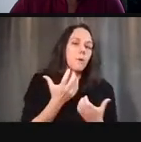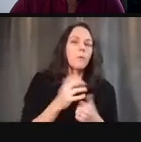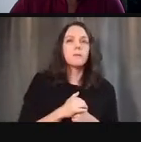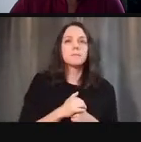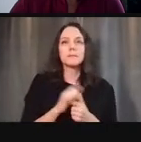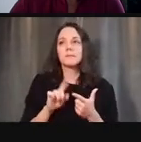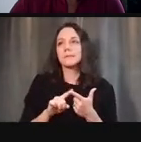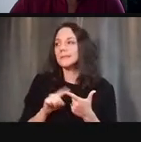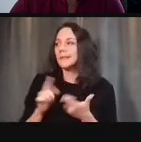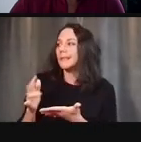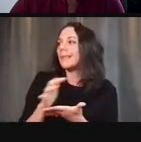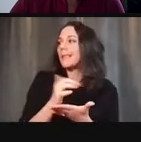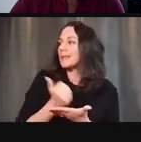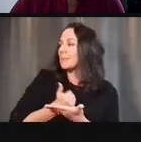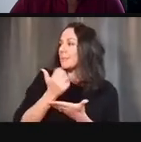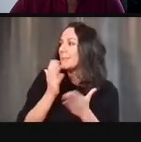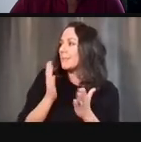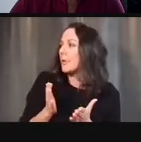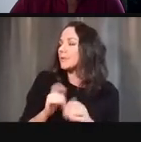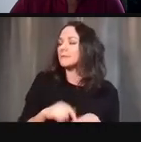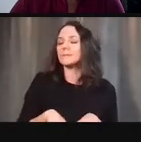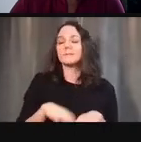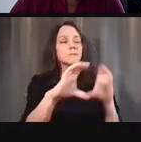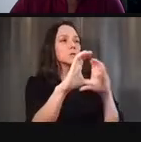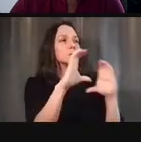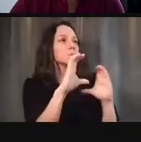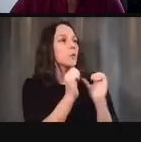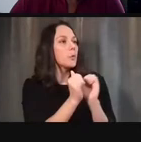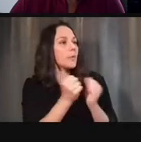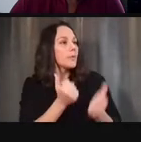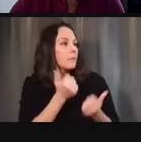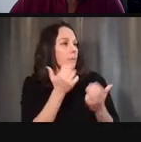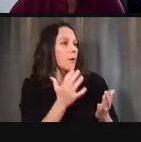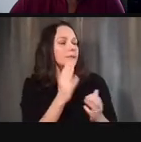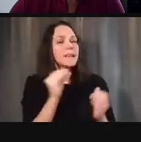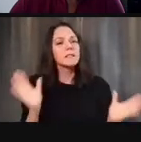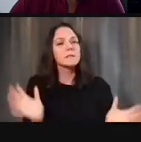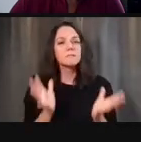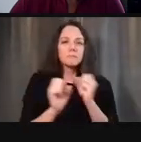and communications with poets and also promoting the line and facilitating new